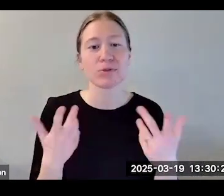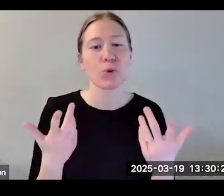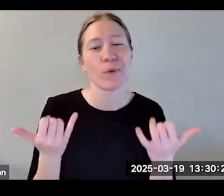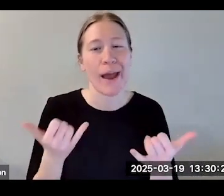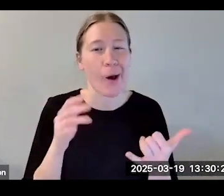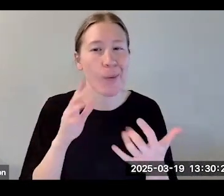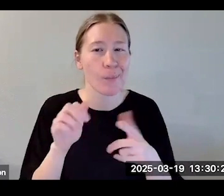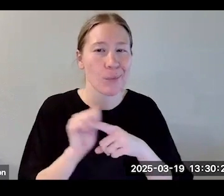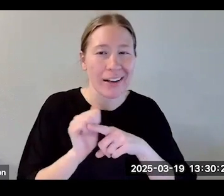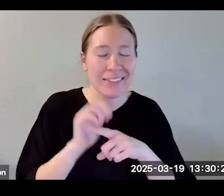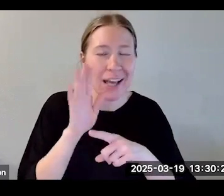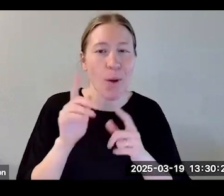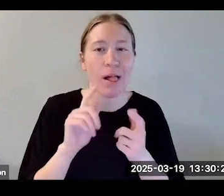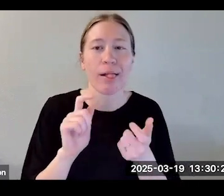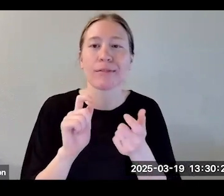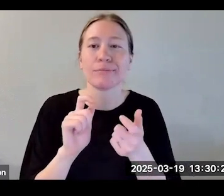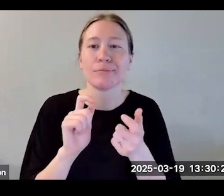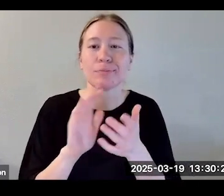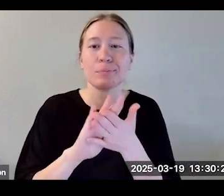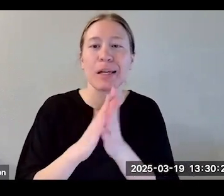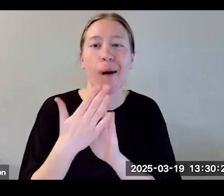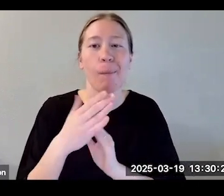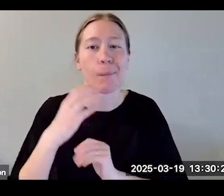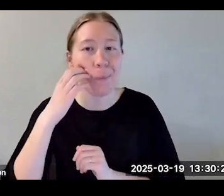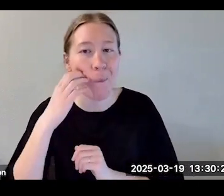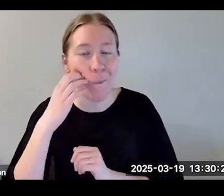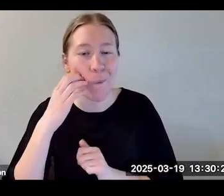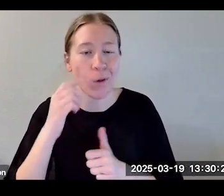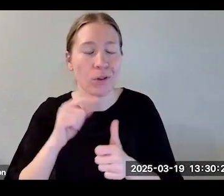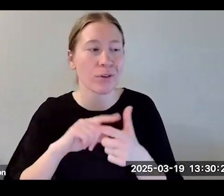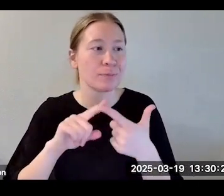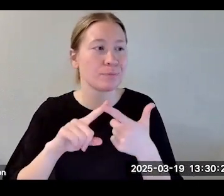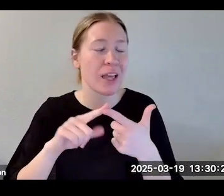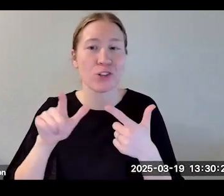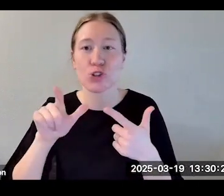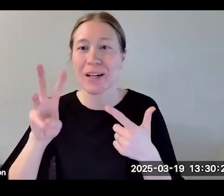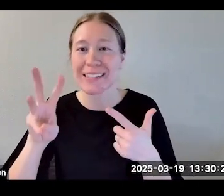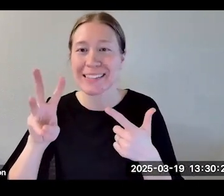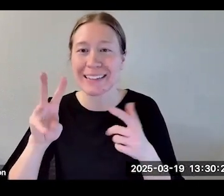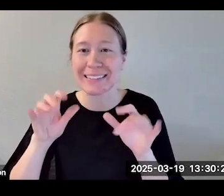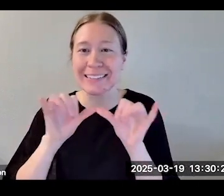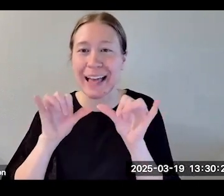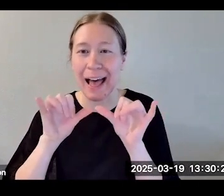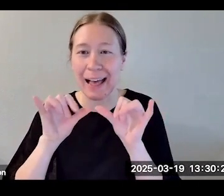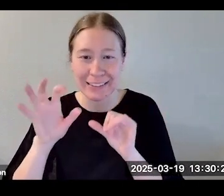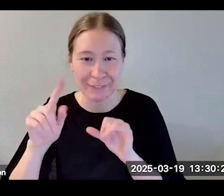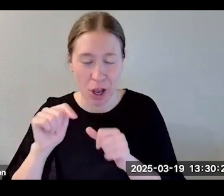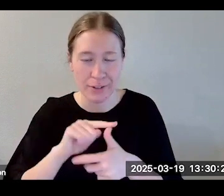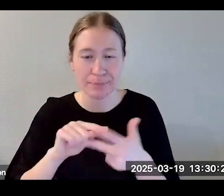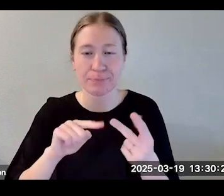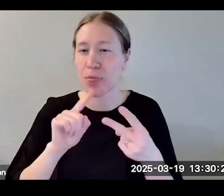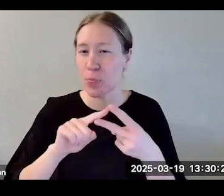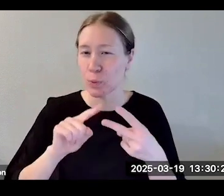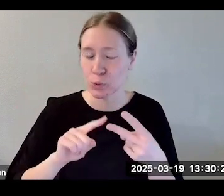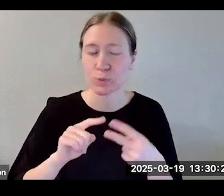and I'm gonna make it 26-point font. Okay, so we can see we have these headings